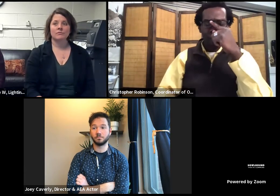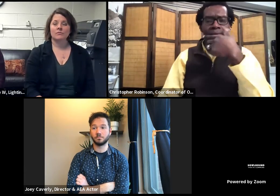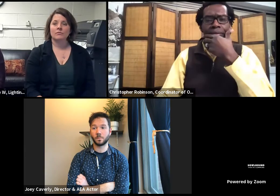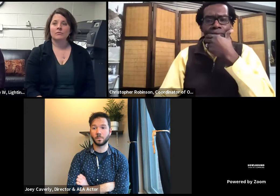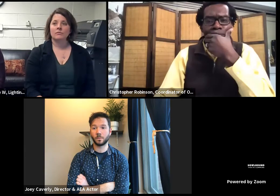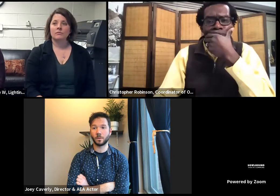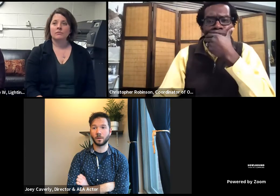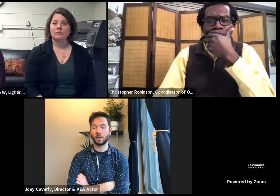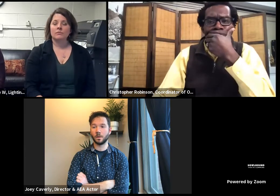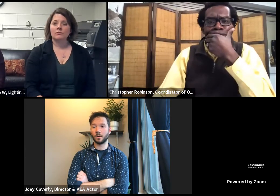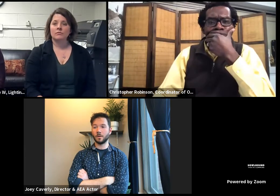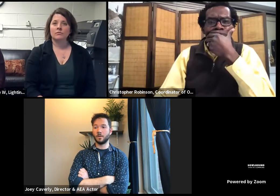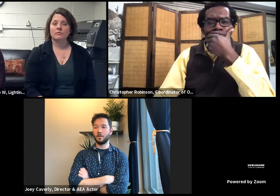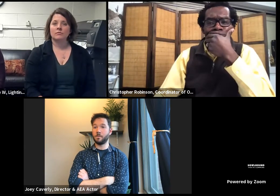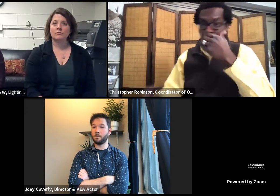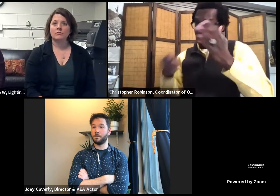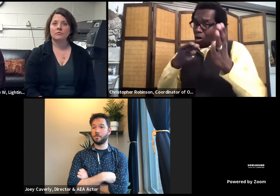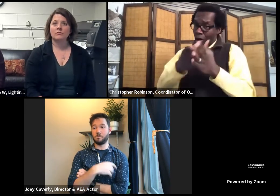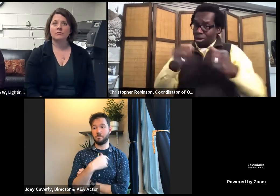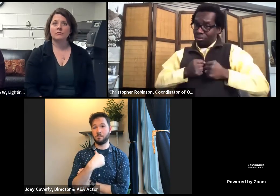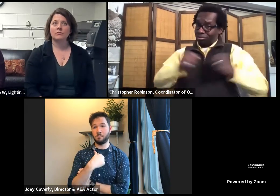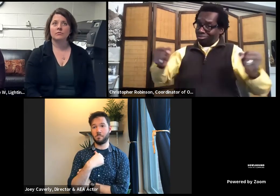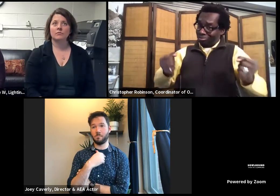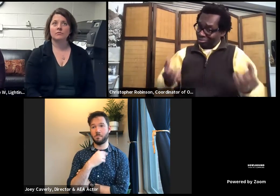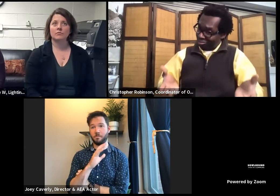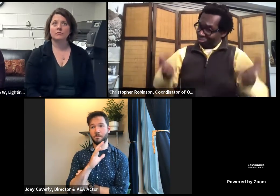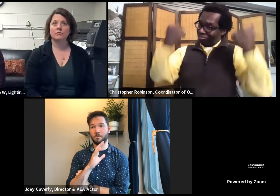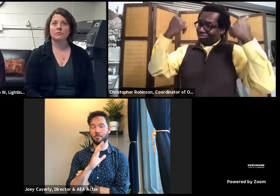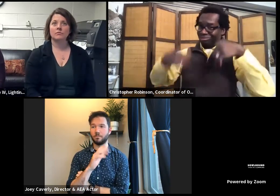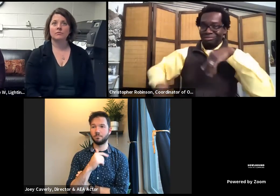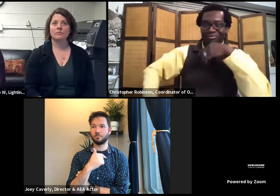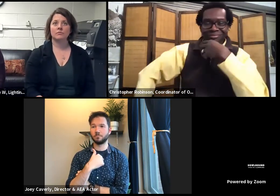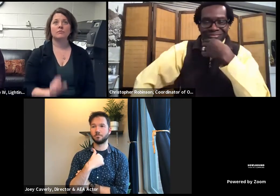Is that a disappointment, frustration? Is that a problem? Please be honest.